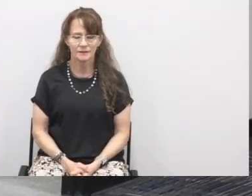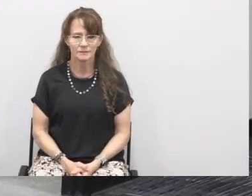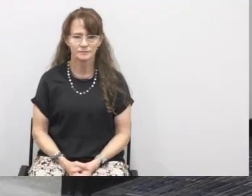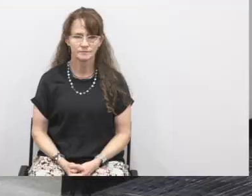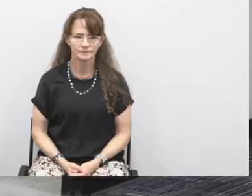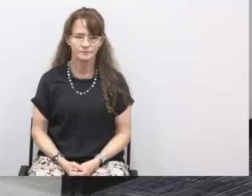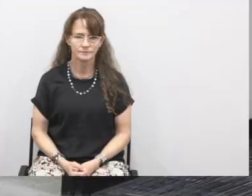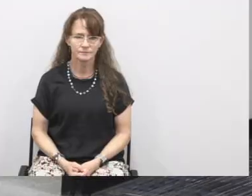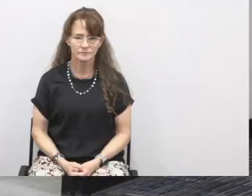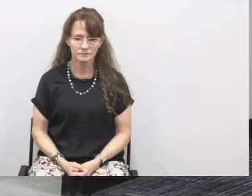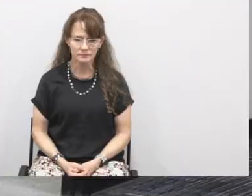Well,